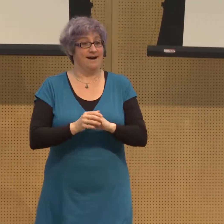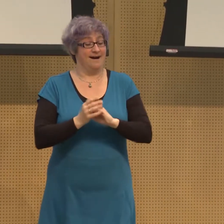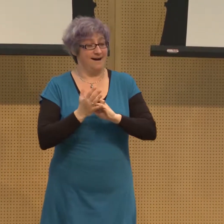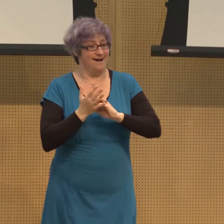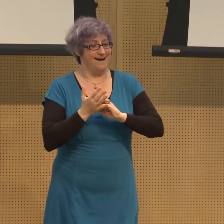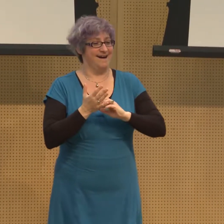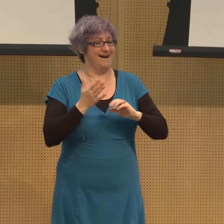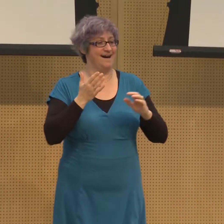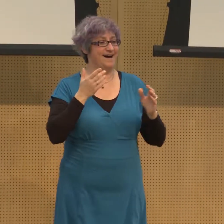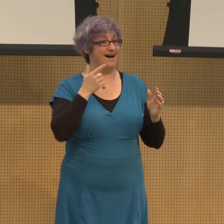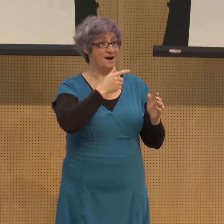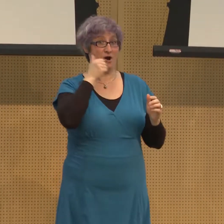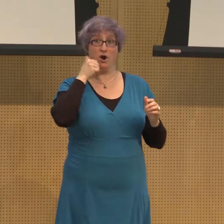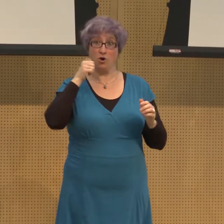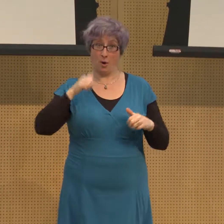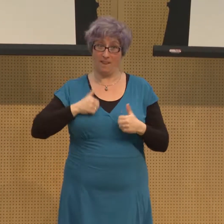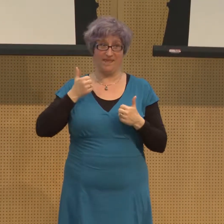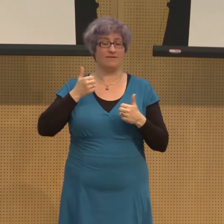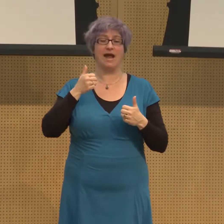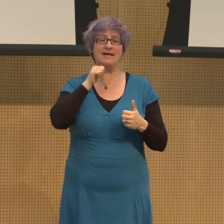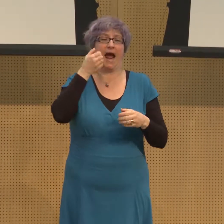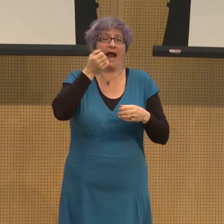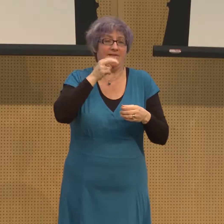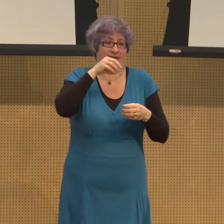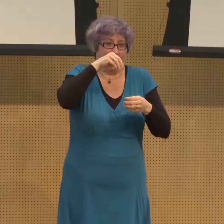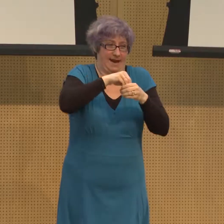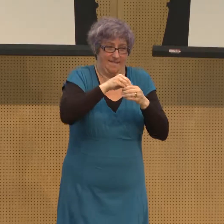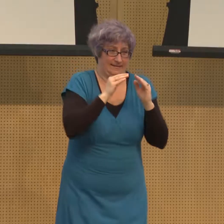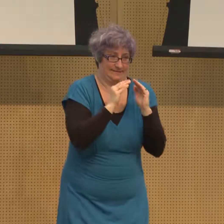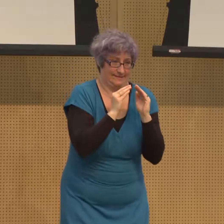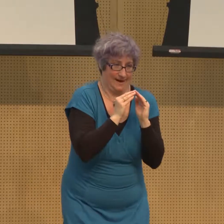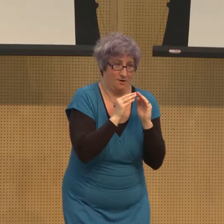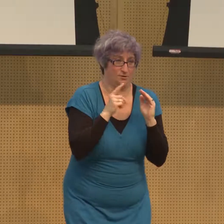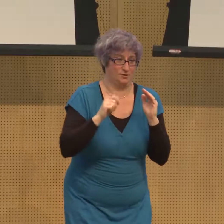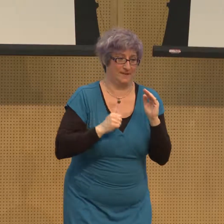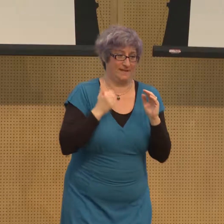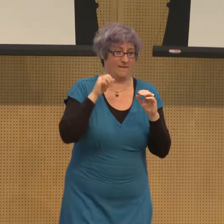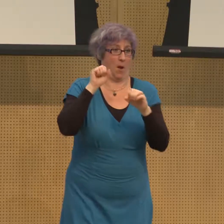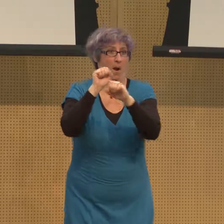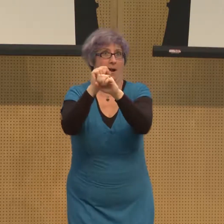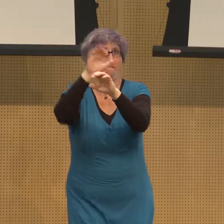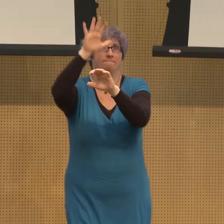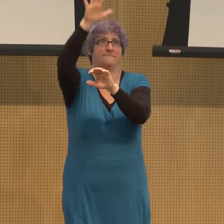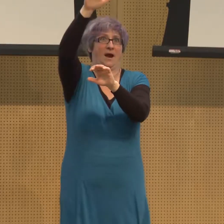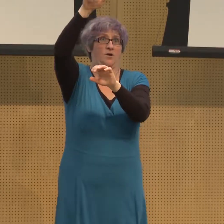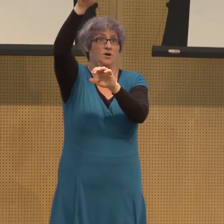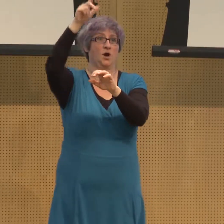so that's what we came up with--El Salse. The girl didn't live in the town.